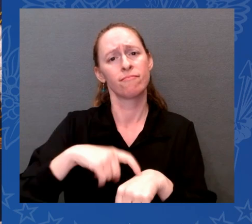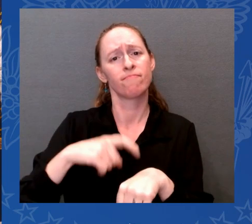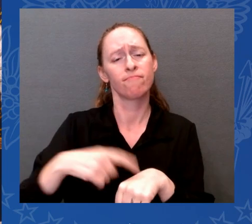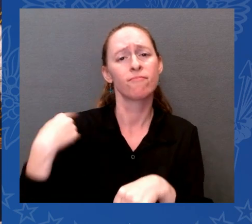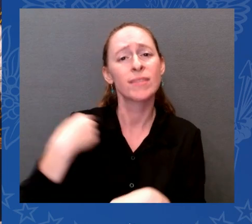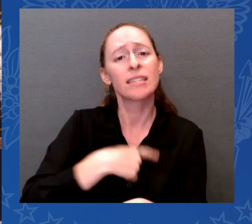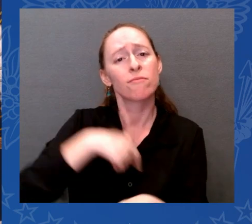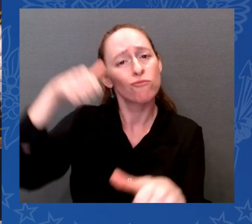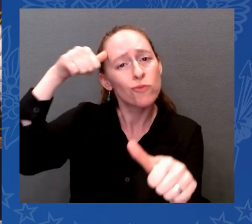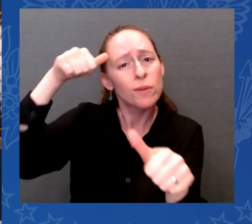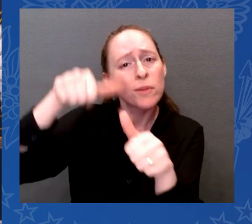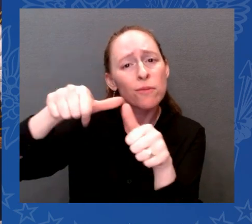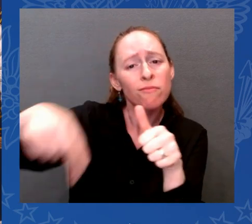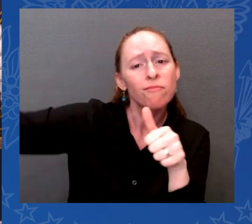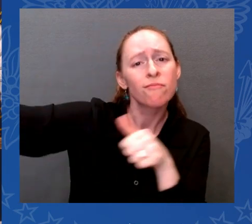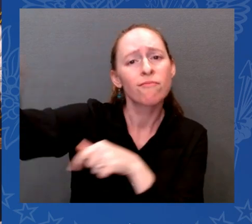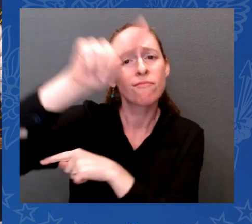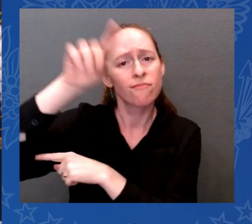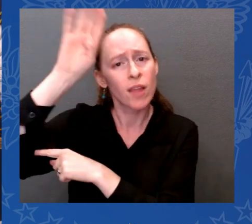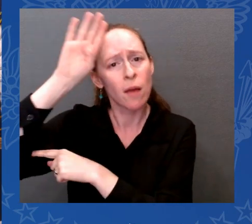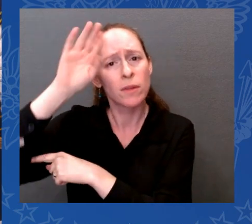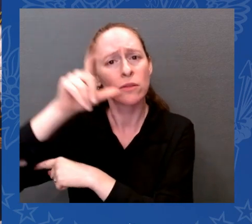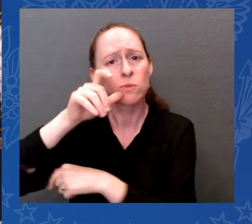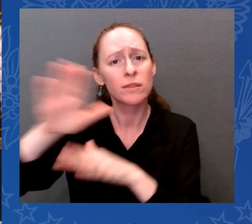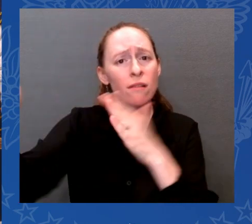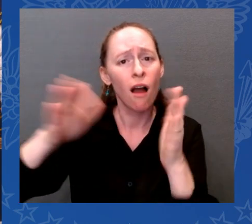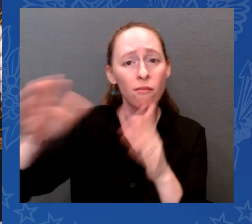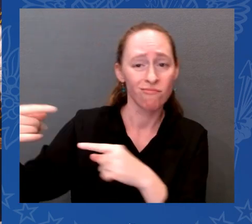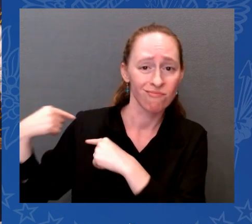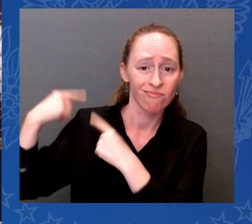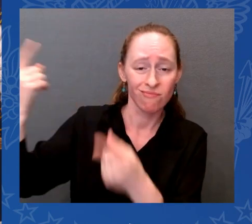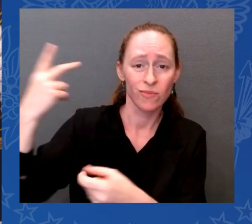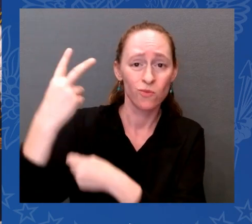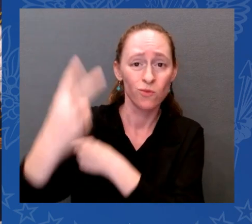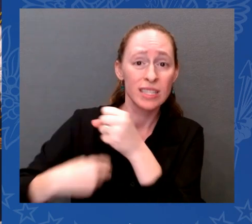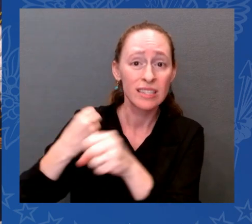including from COVID -- 135 on-duty firefighters in 2021,